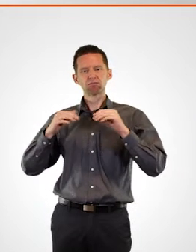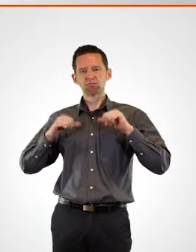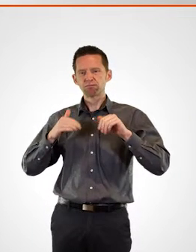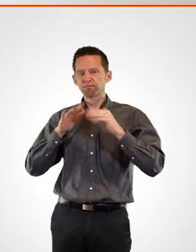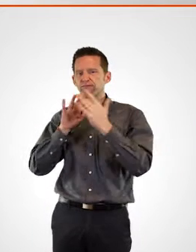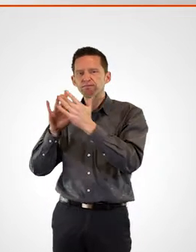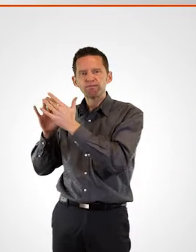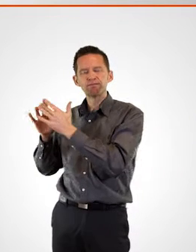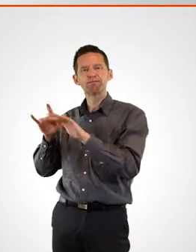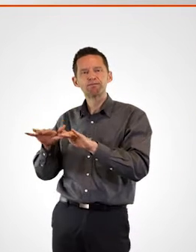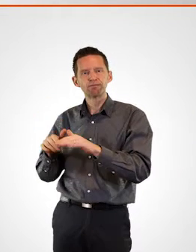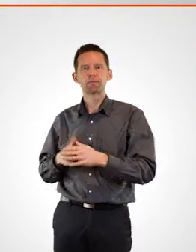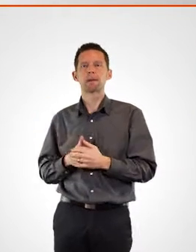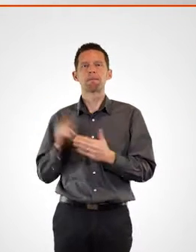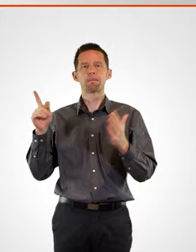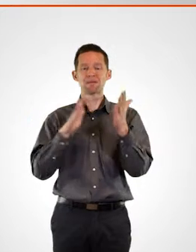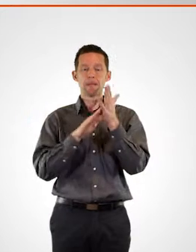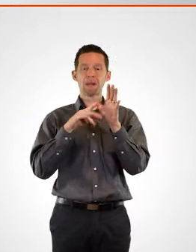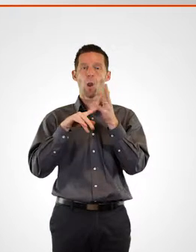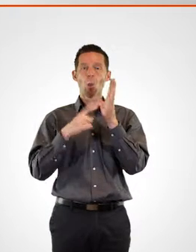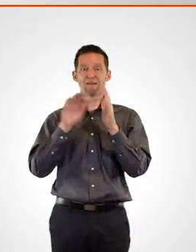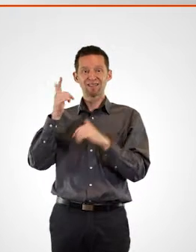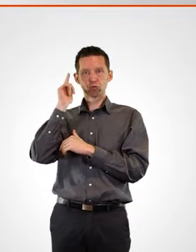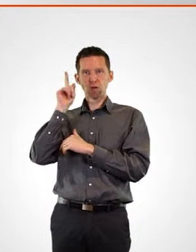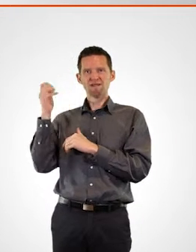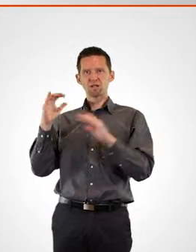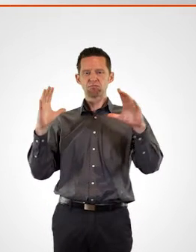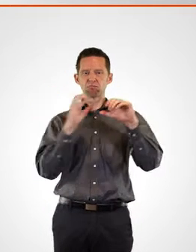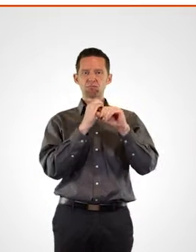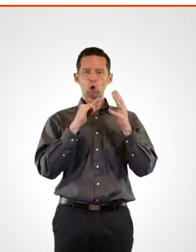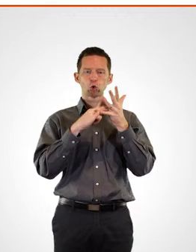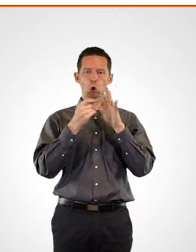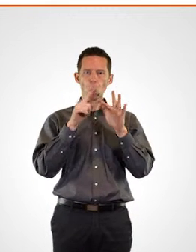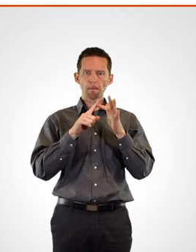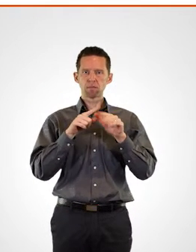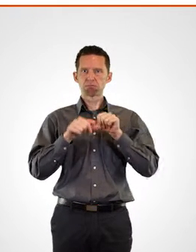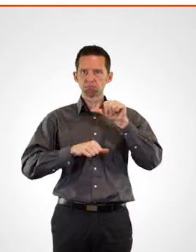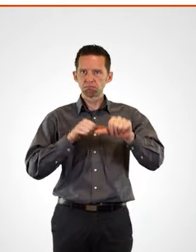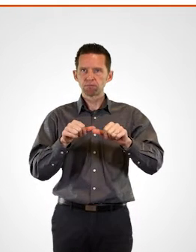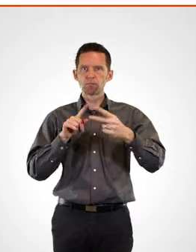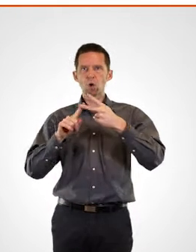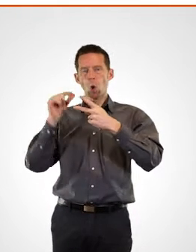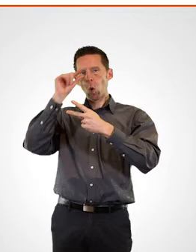So the teacher's manual includes an overview, which has a scope and sequence, a list of goals and objectives,